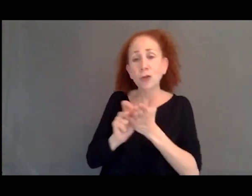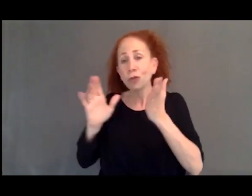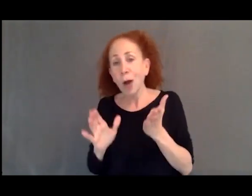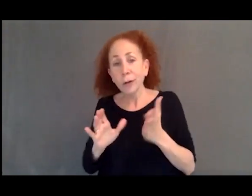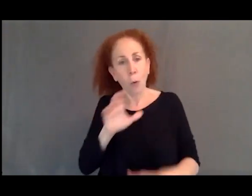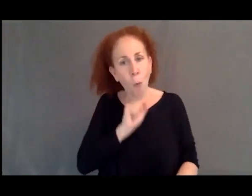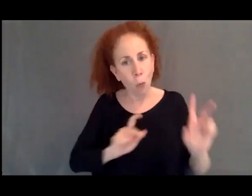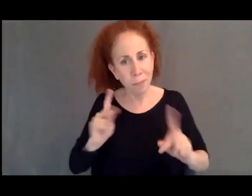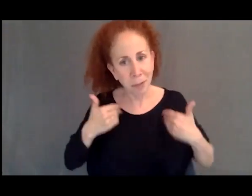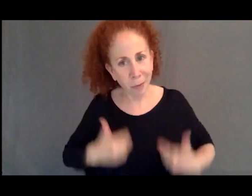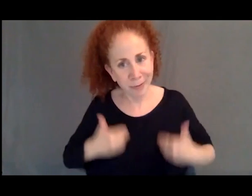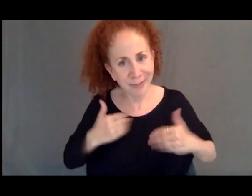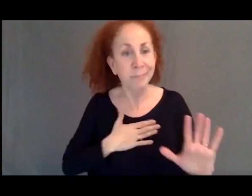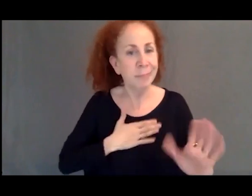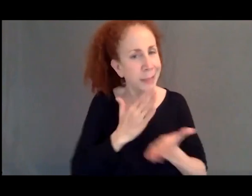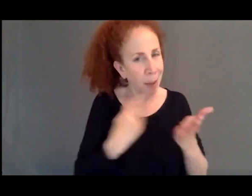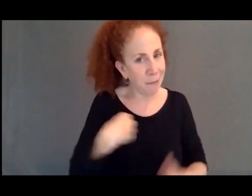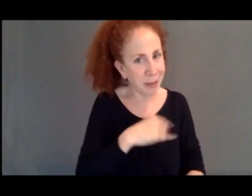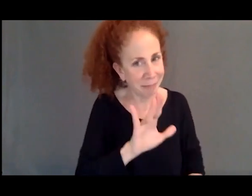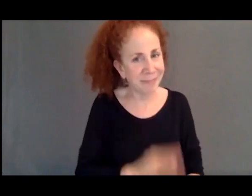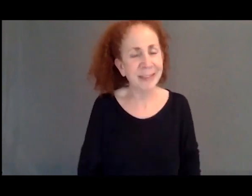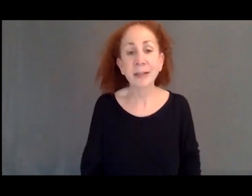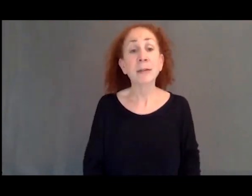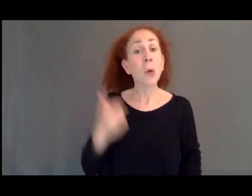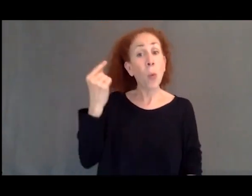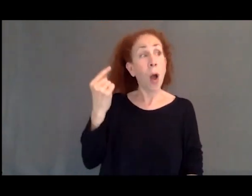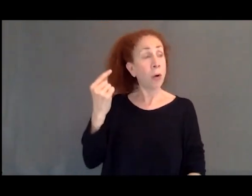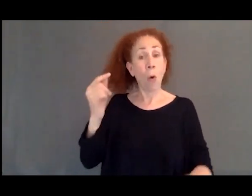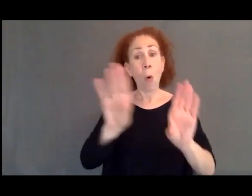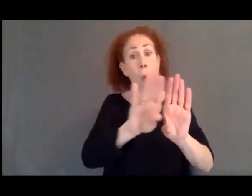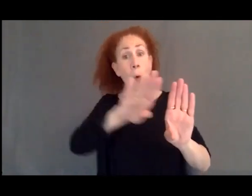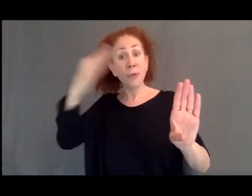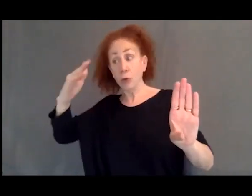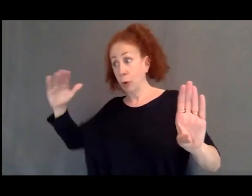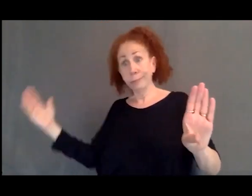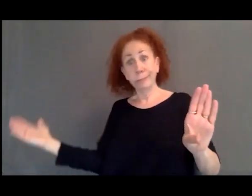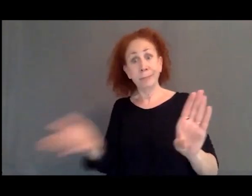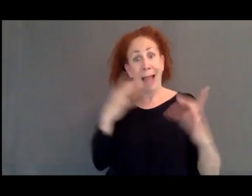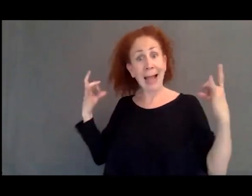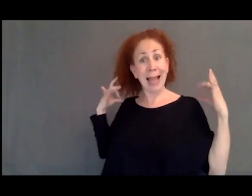old people, is to open the gate and get out of the way